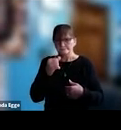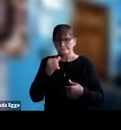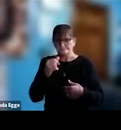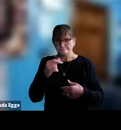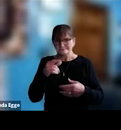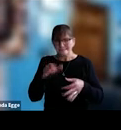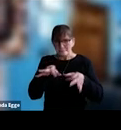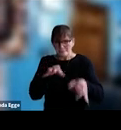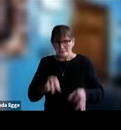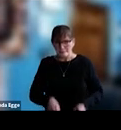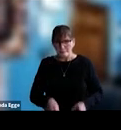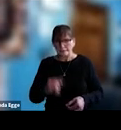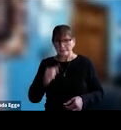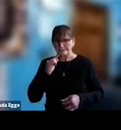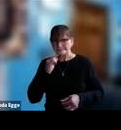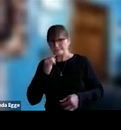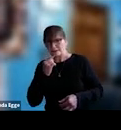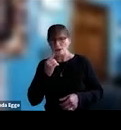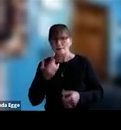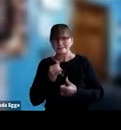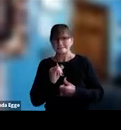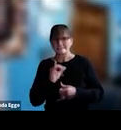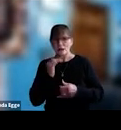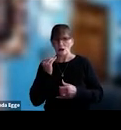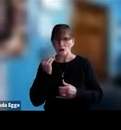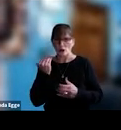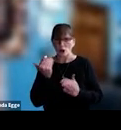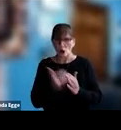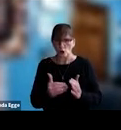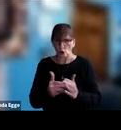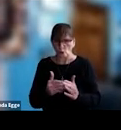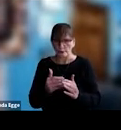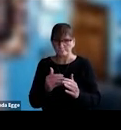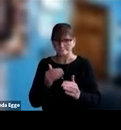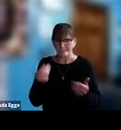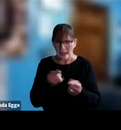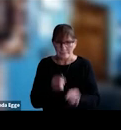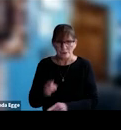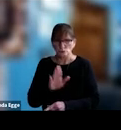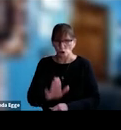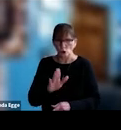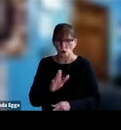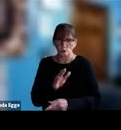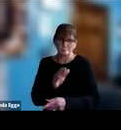severe that is co-occurring to her substance use. And so the psychiatrist doesn't write that it's not material to,